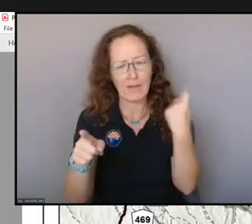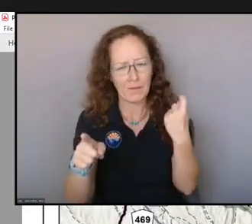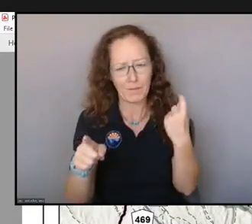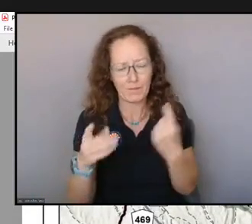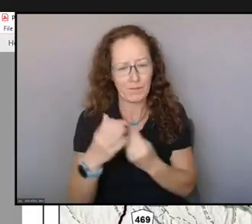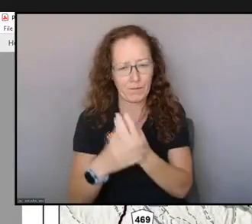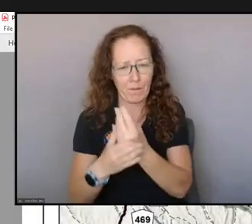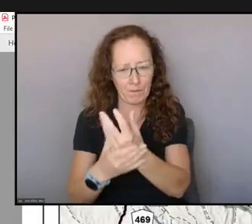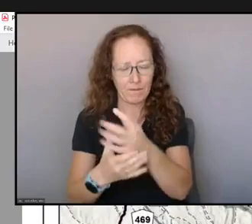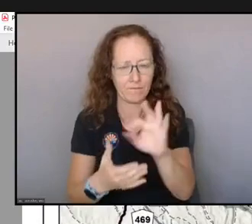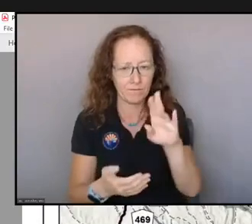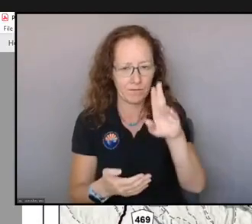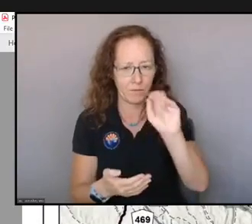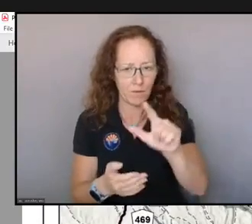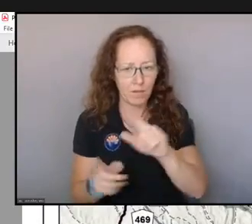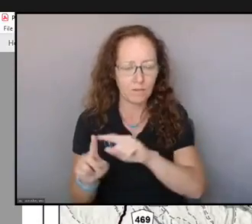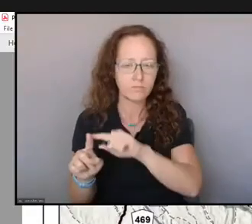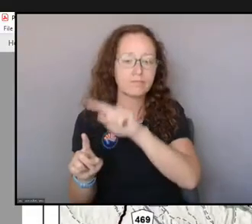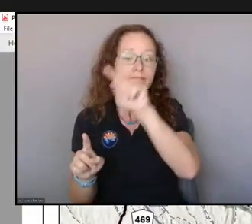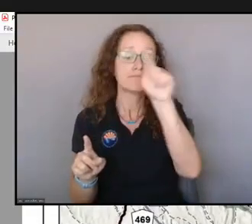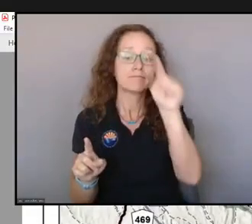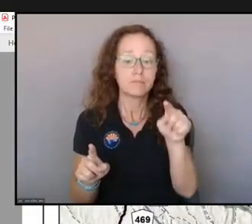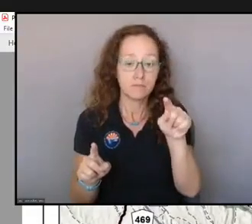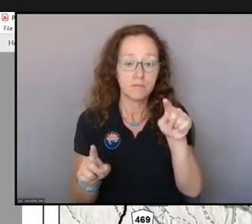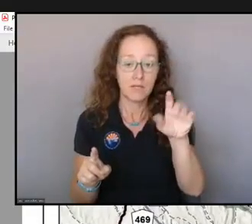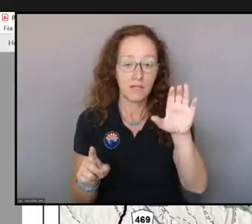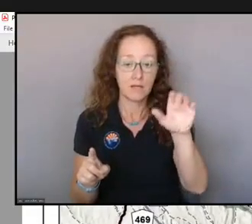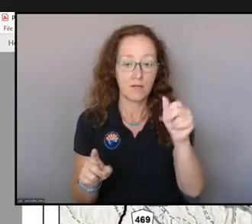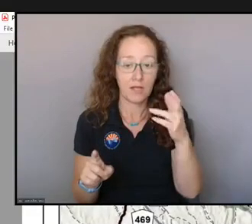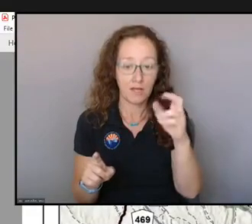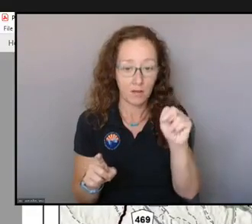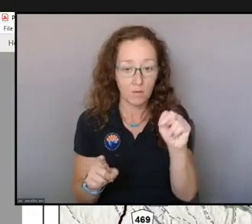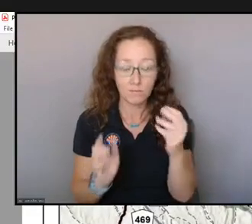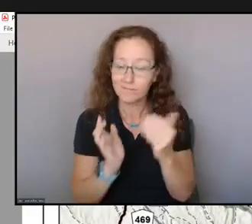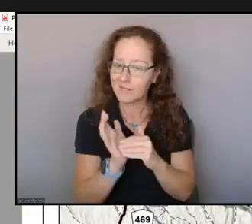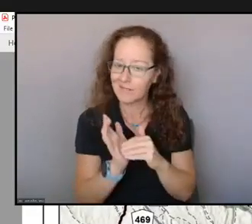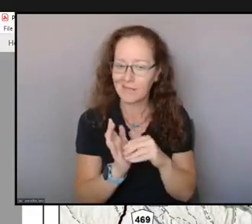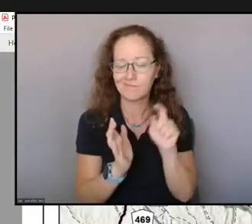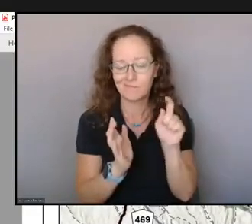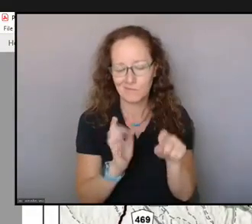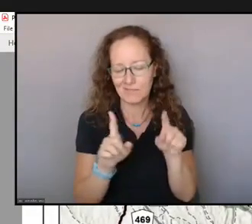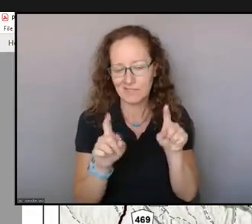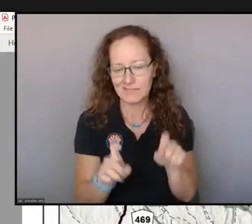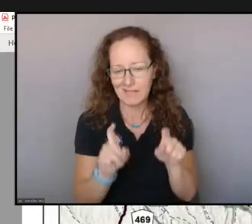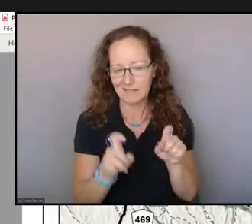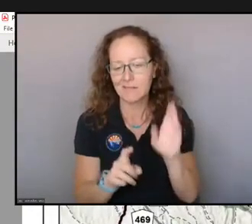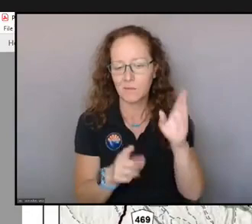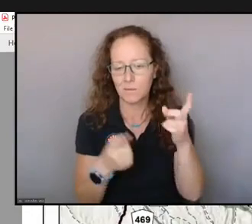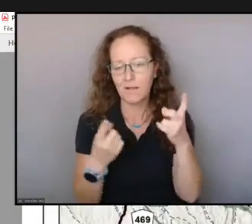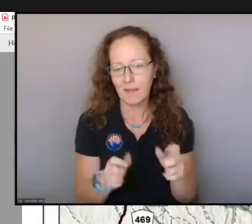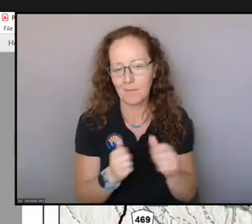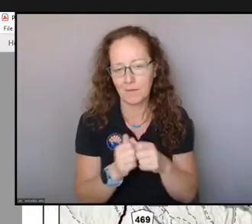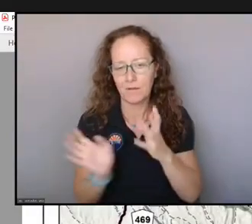COMING UP INTO CHACON, HERE AGAIN THIS AREA NEEDS TO BE